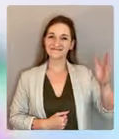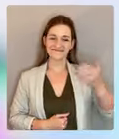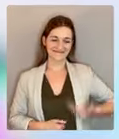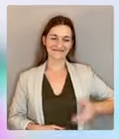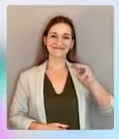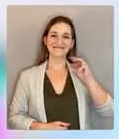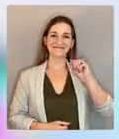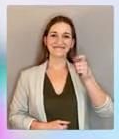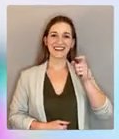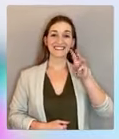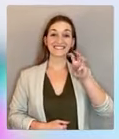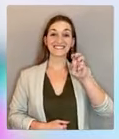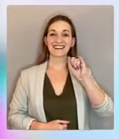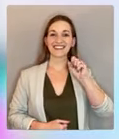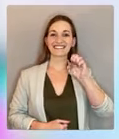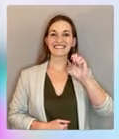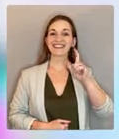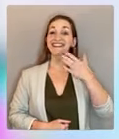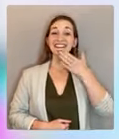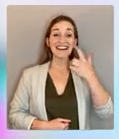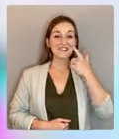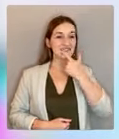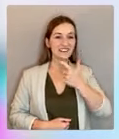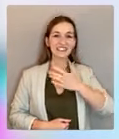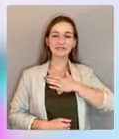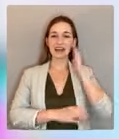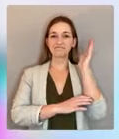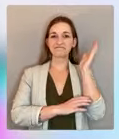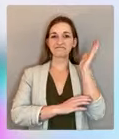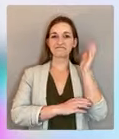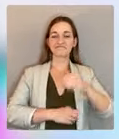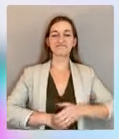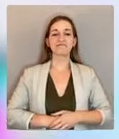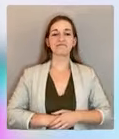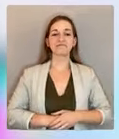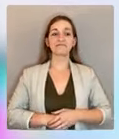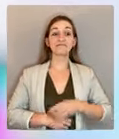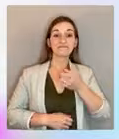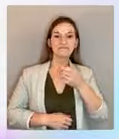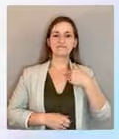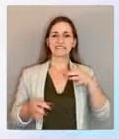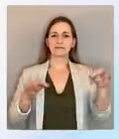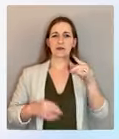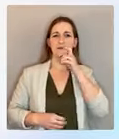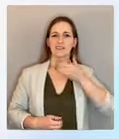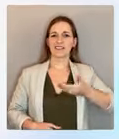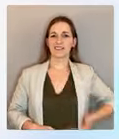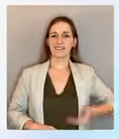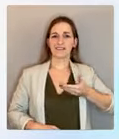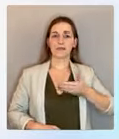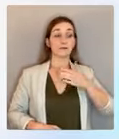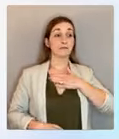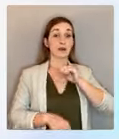Hello, my name is Max Weisel, and thank you for coming to my talk at Meta Connect. For those of you who don't know who I am,